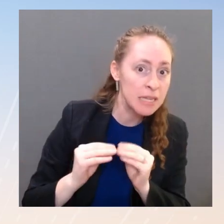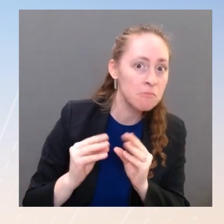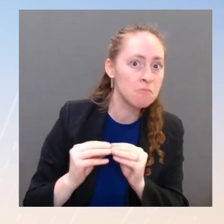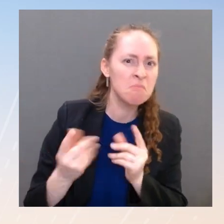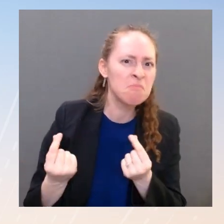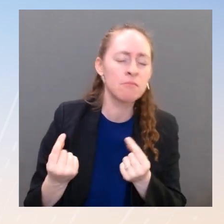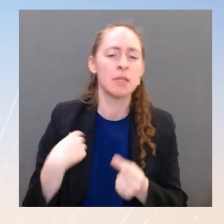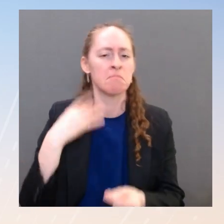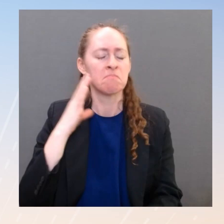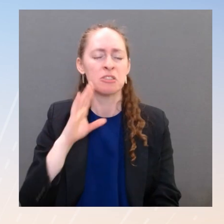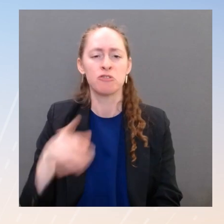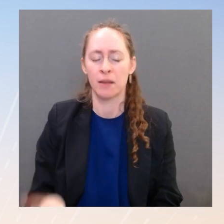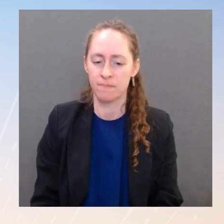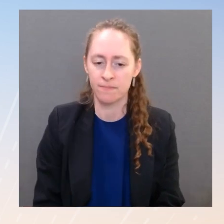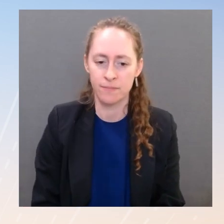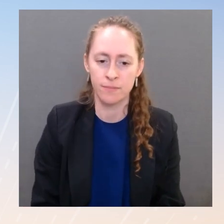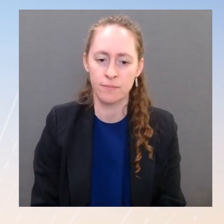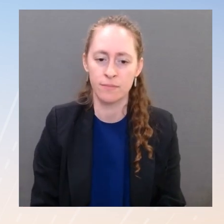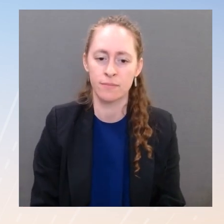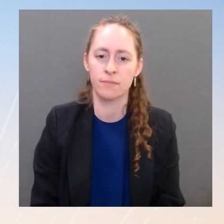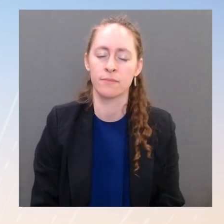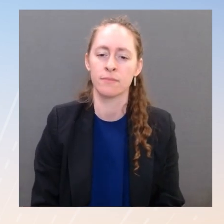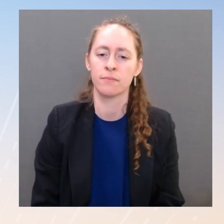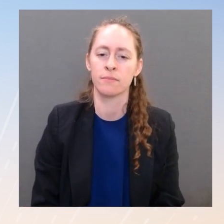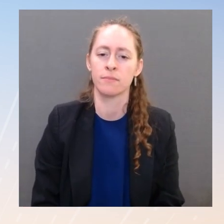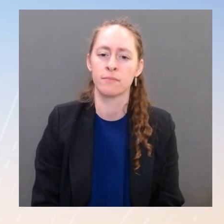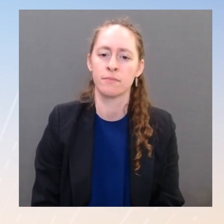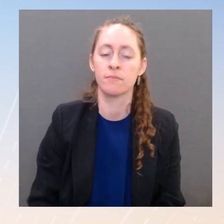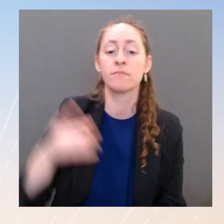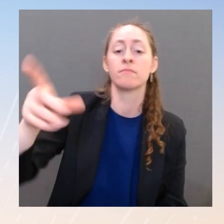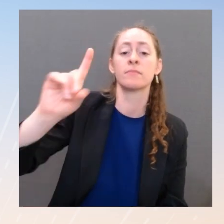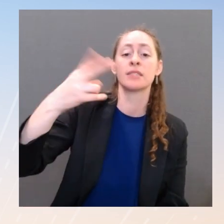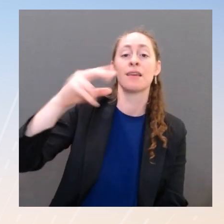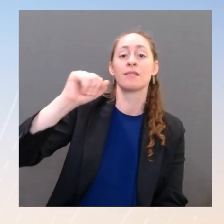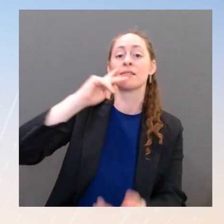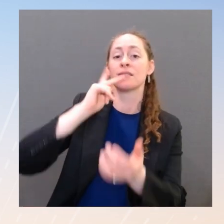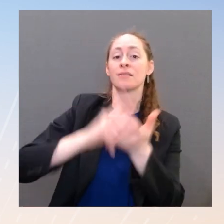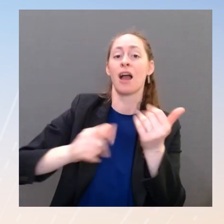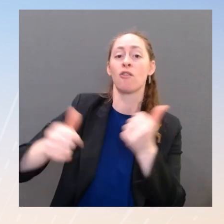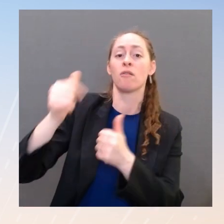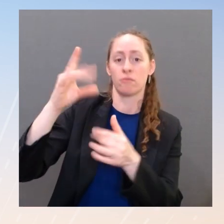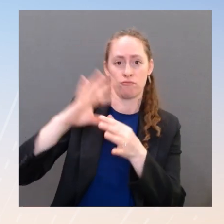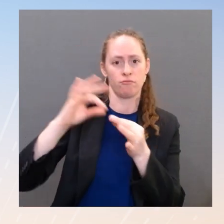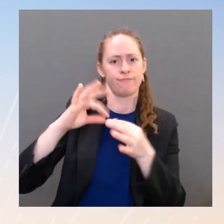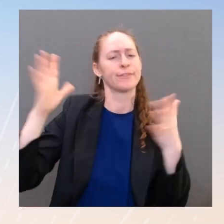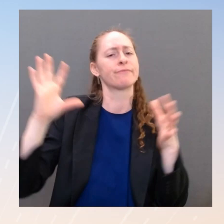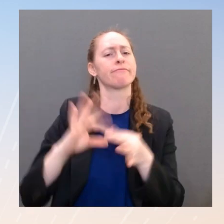on the terrorist watchlist crossing the border into the U.S. And he says, "We know where those 42 are."